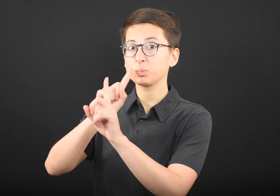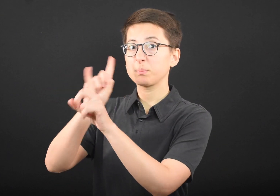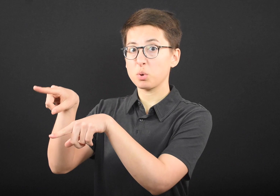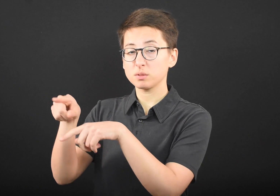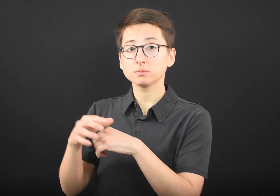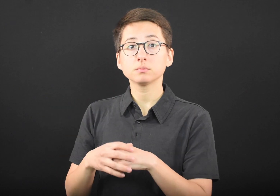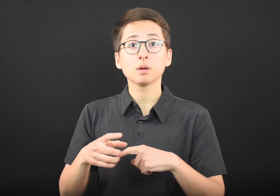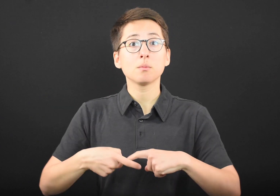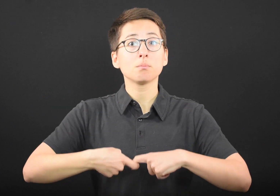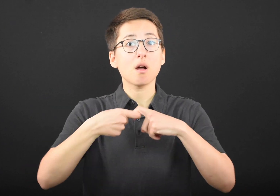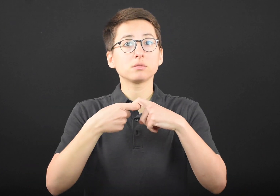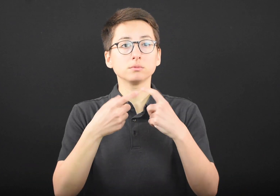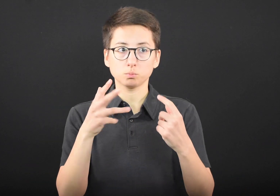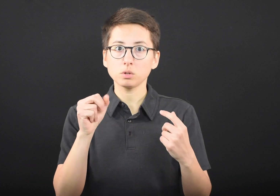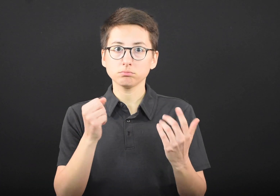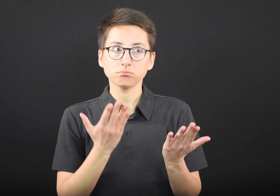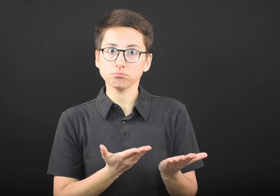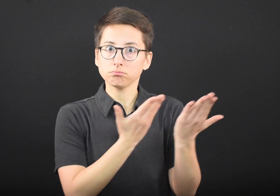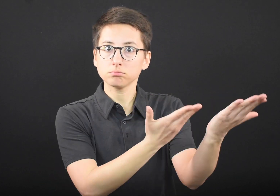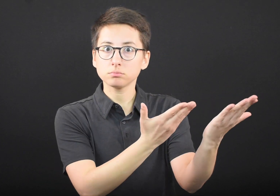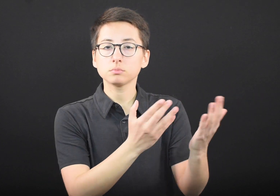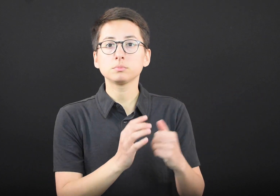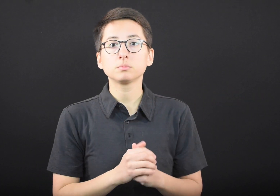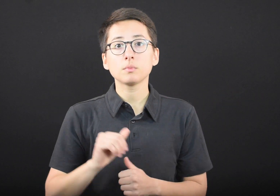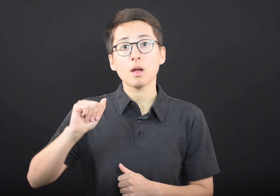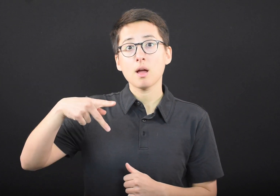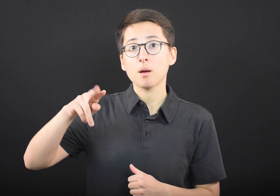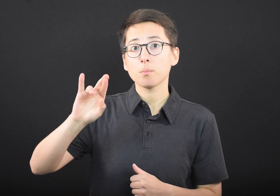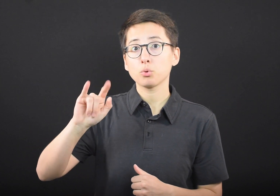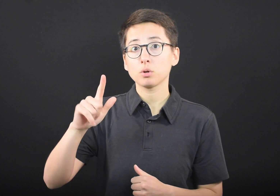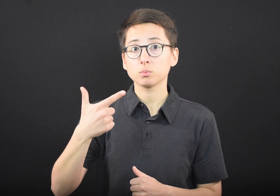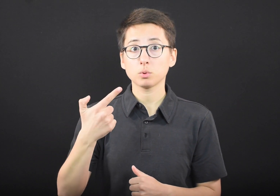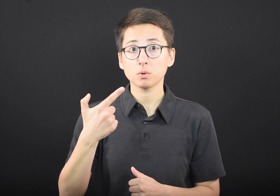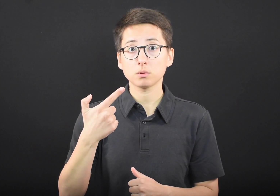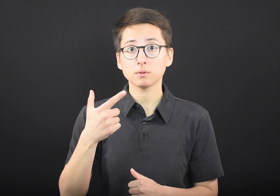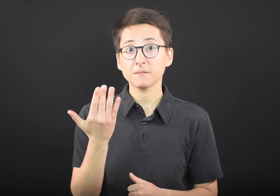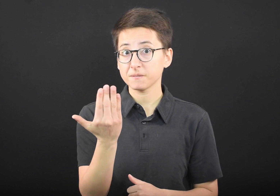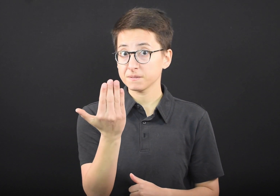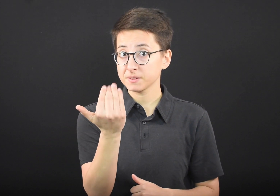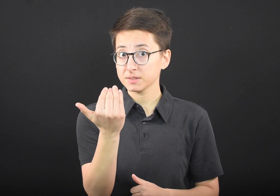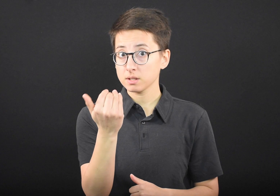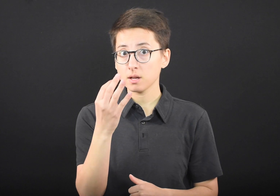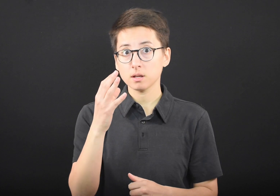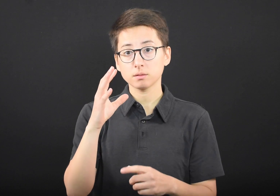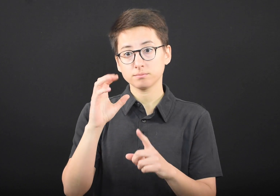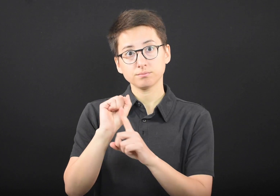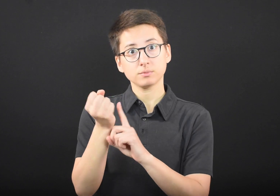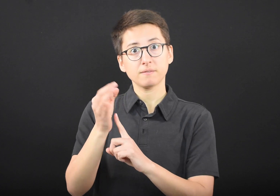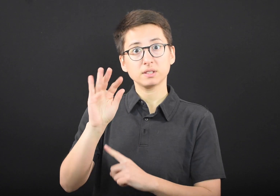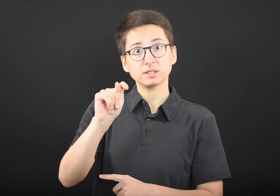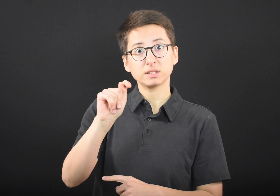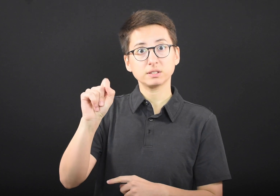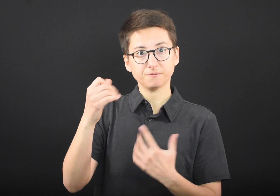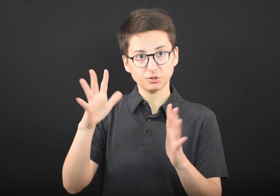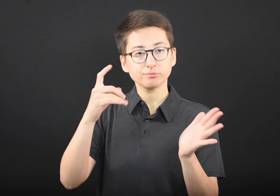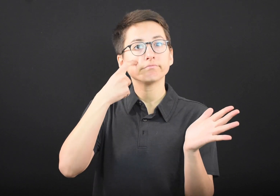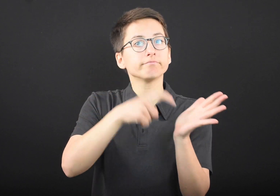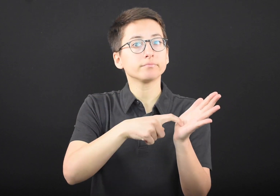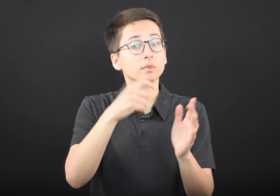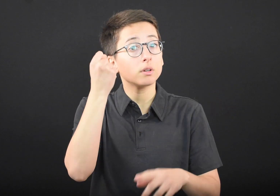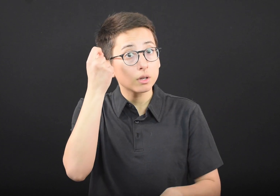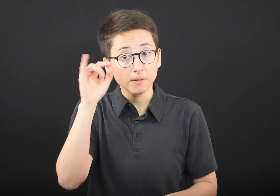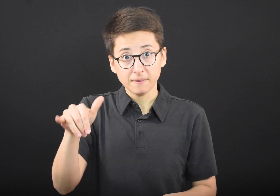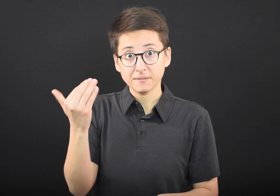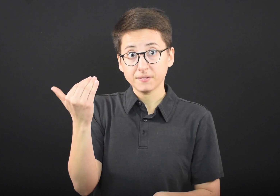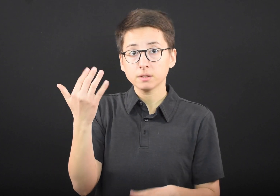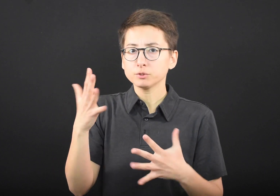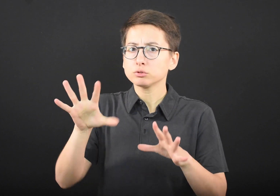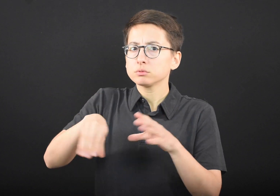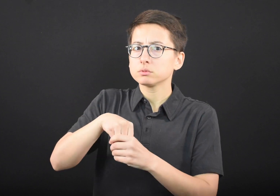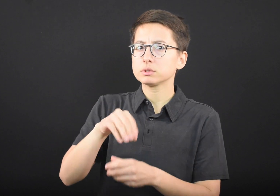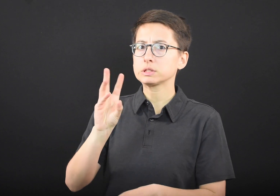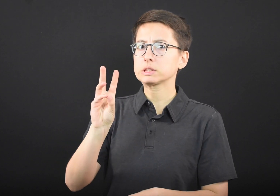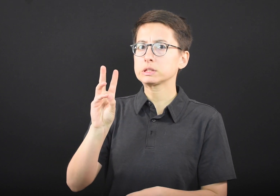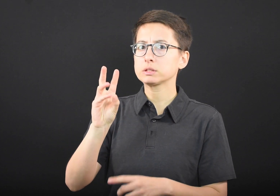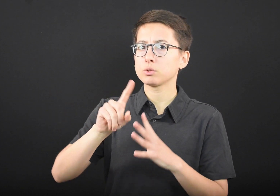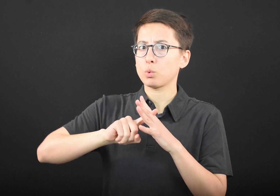cases were identified. As of April 21, 15 cases of TTS have been identified, including the original